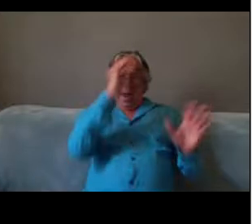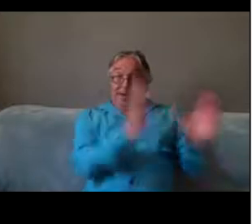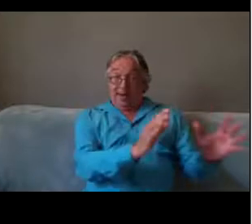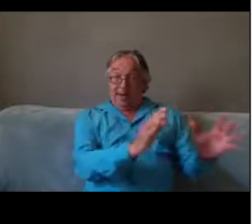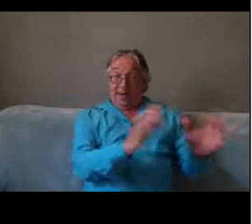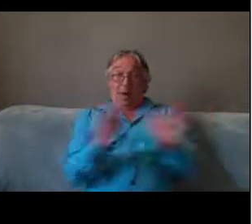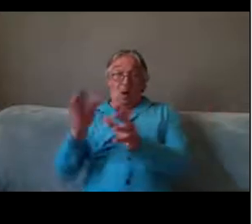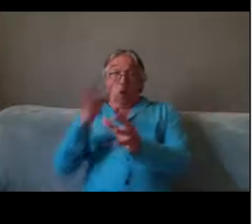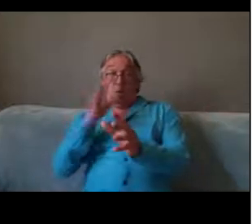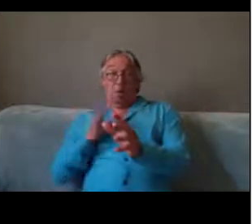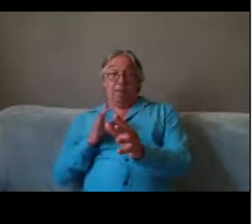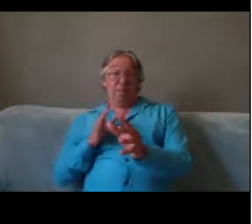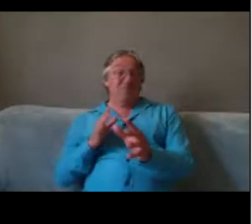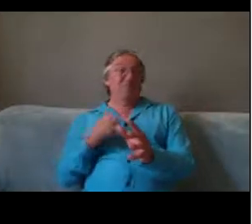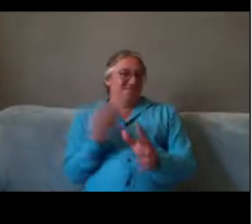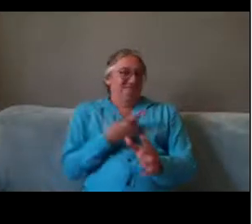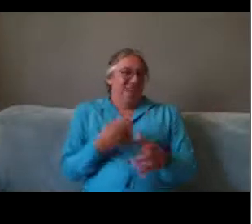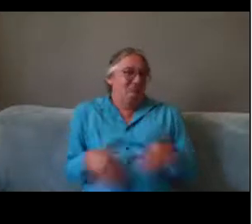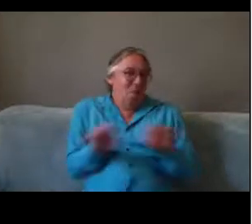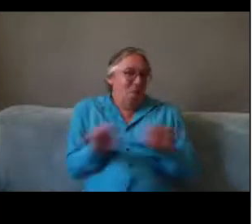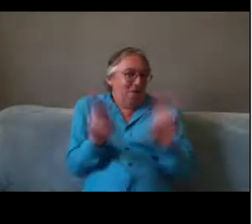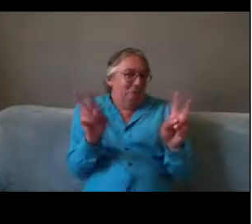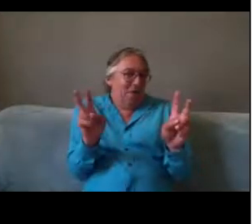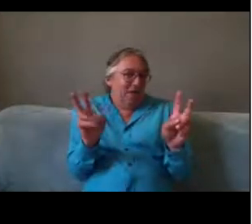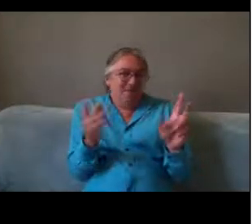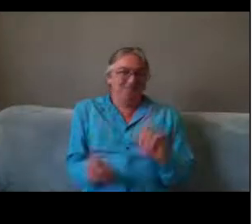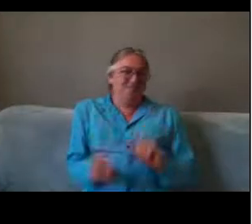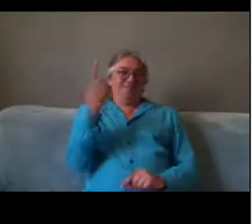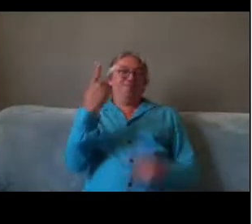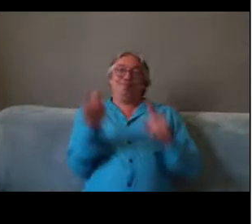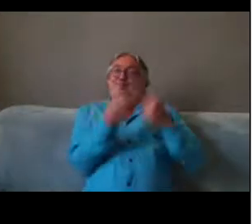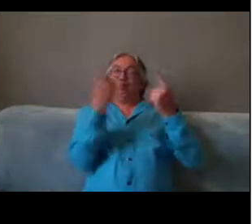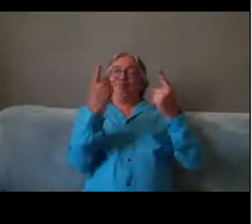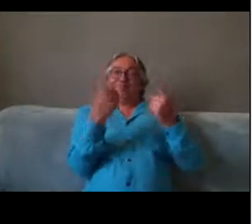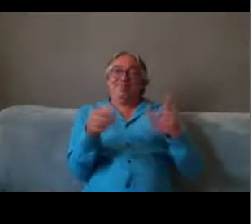That's roughly what the participation is right now